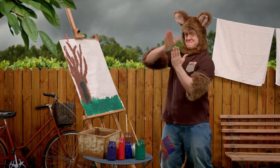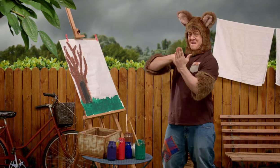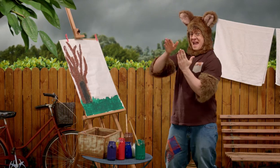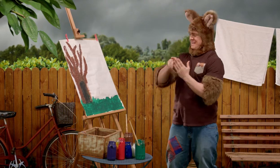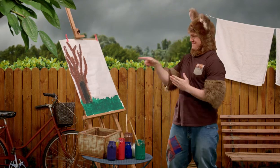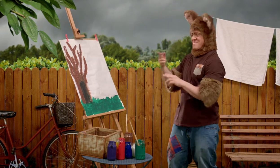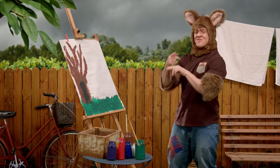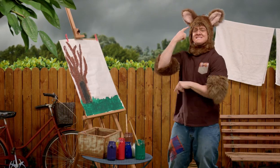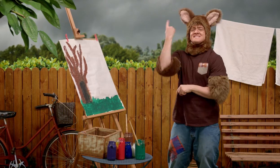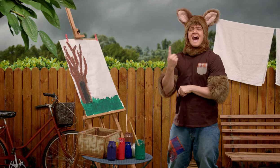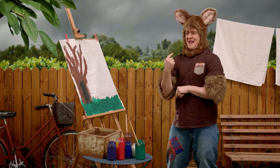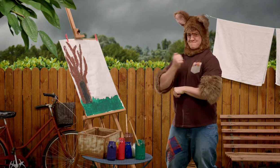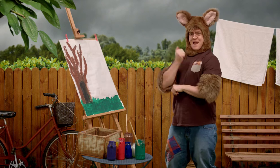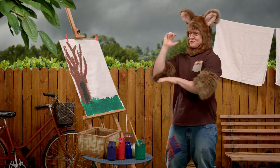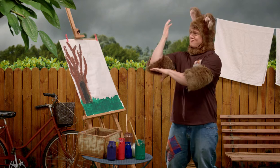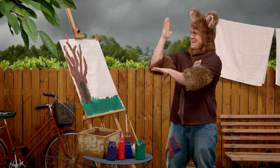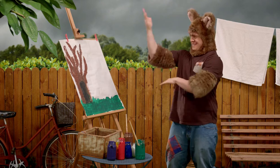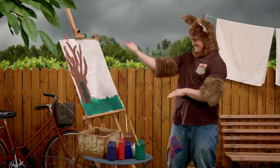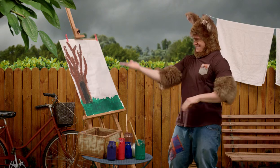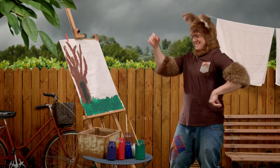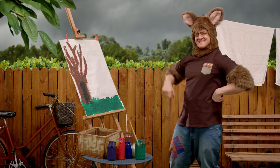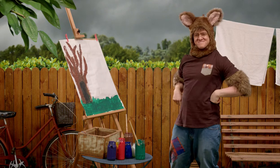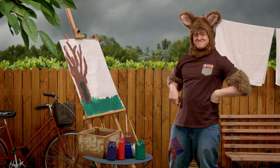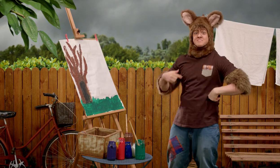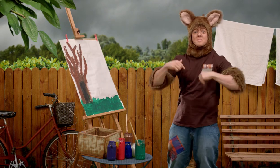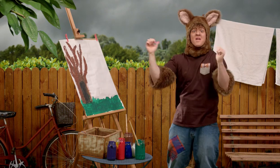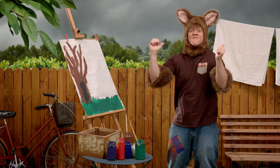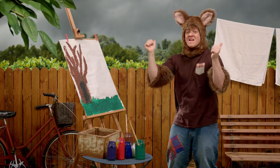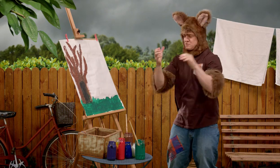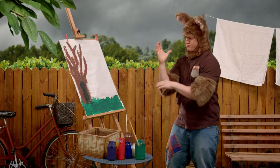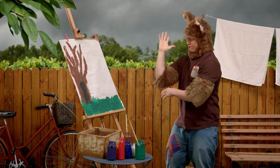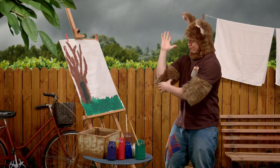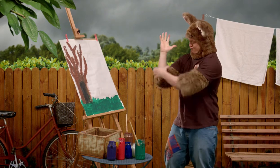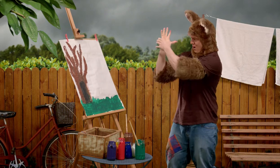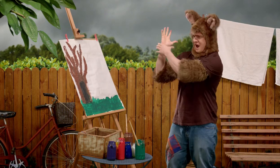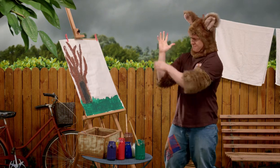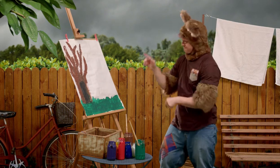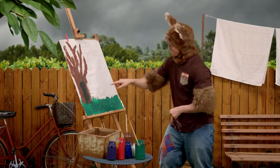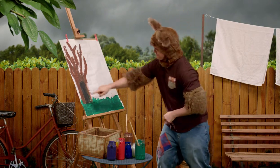I'm painting a picture, for Sally, of my tree. I've already done the trunk,